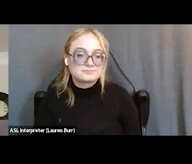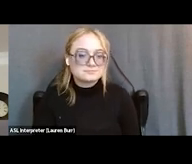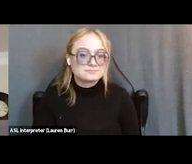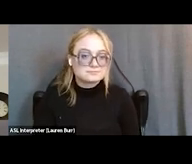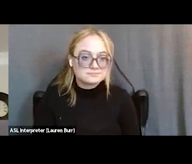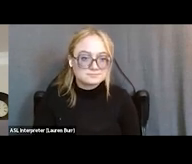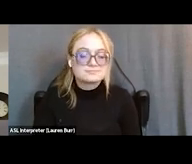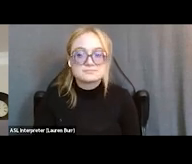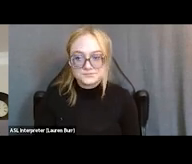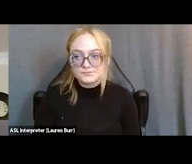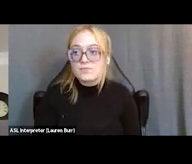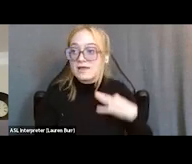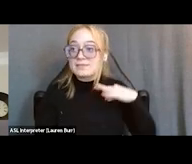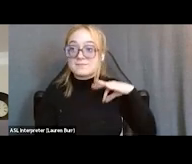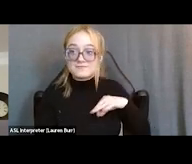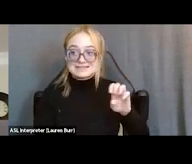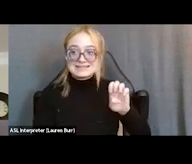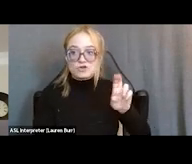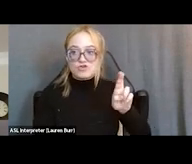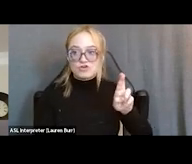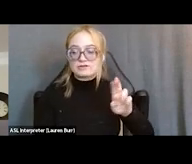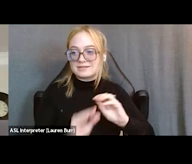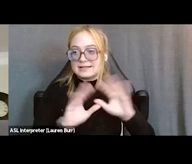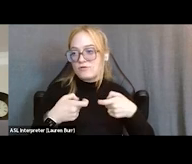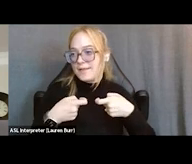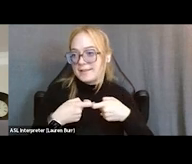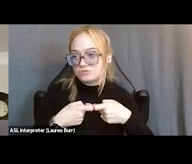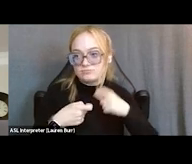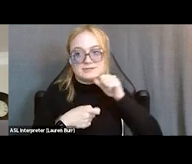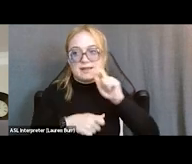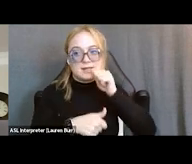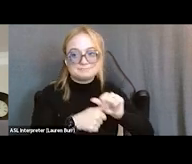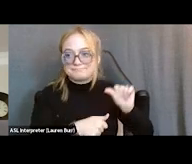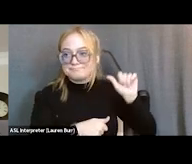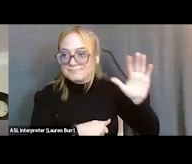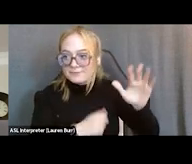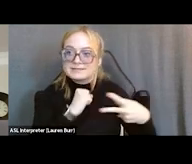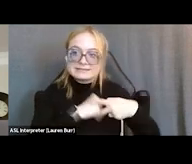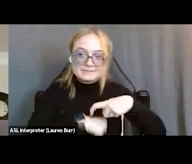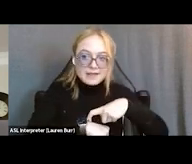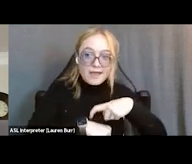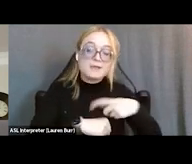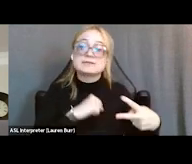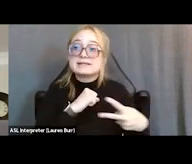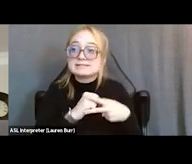The benefits to ERE are pretty clear, you're not sending it through the mail. Saves time, saves money, things get lost in the mail,